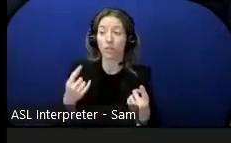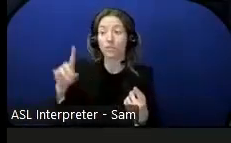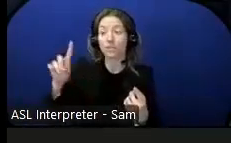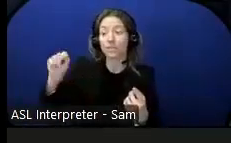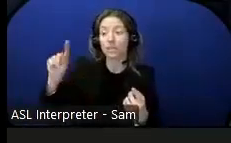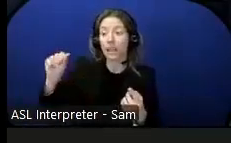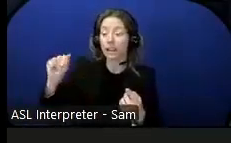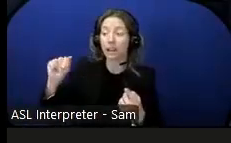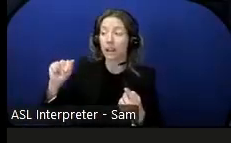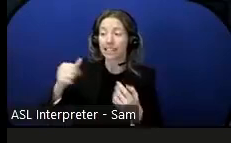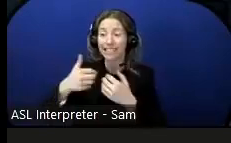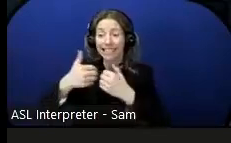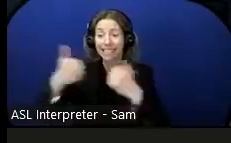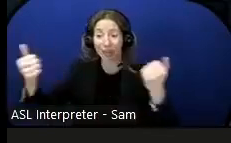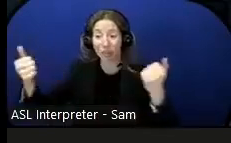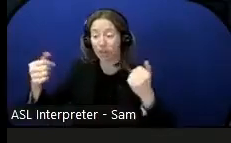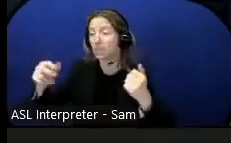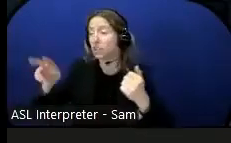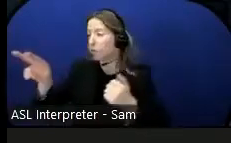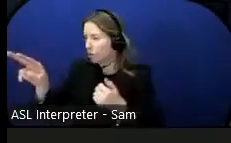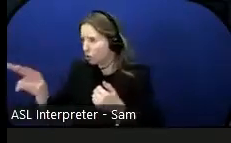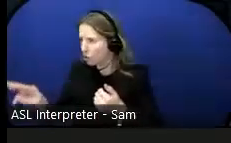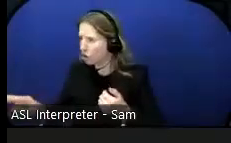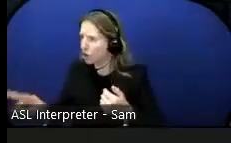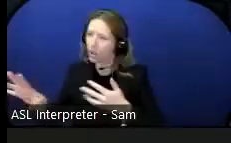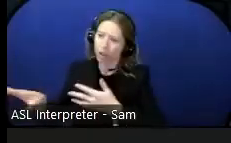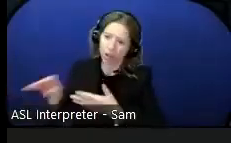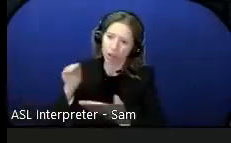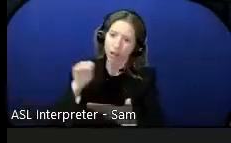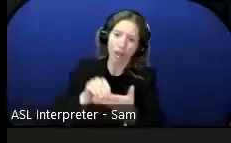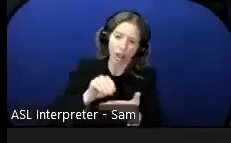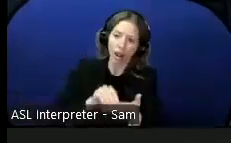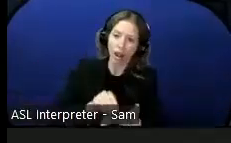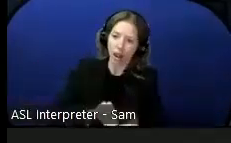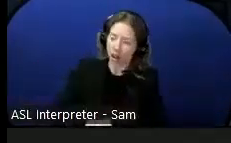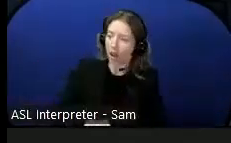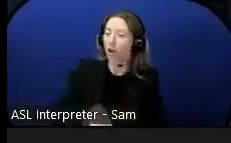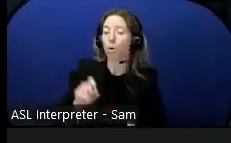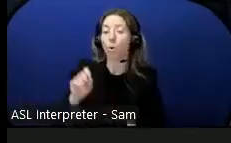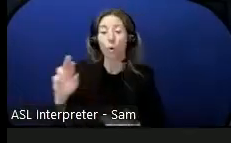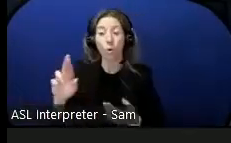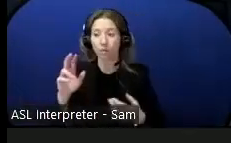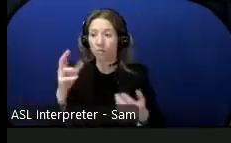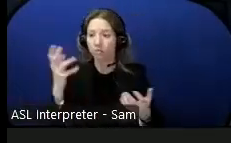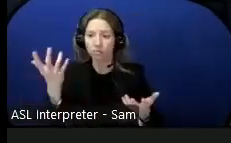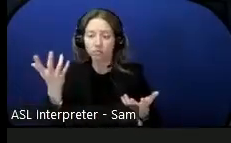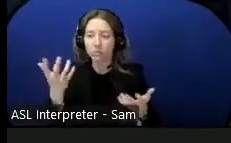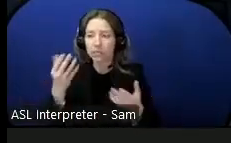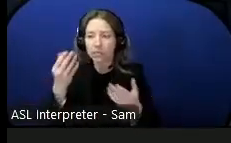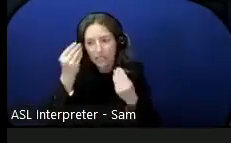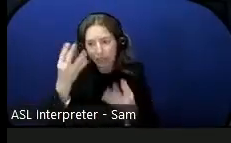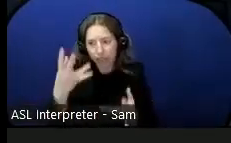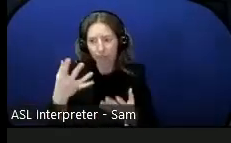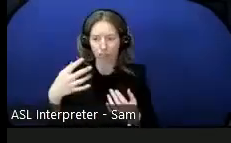or if there's a lot of different pieces of information that they need to be picking, or if they need to know what the information is for to make the correct selection,